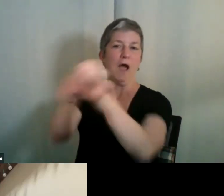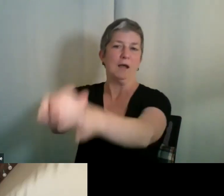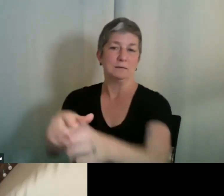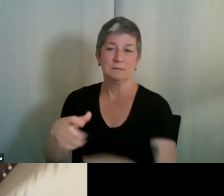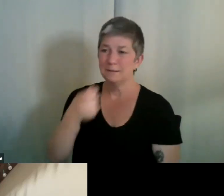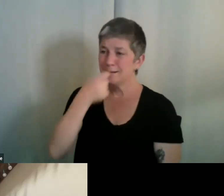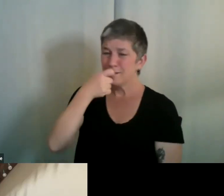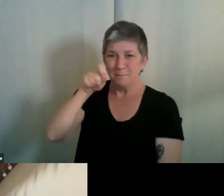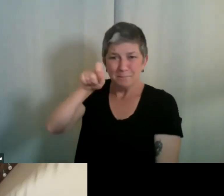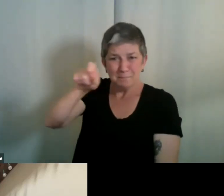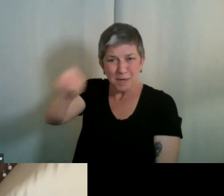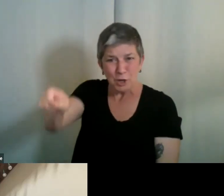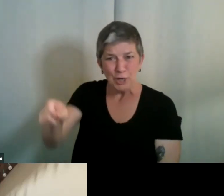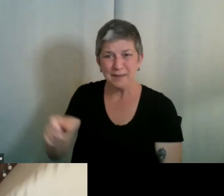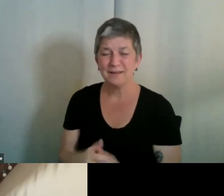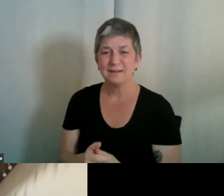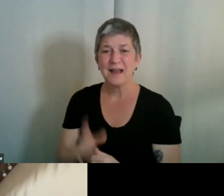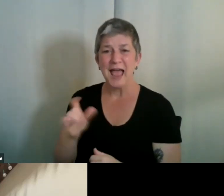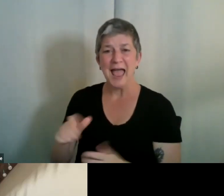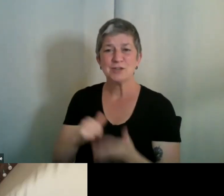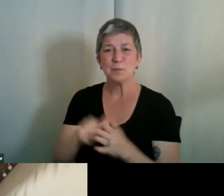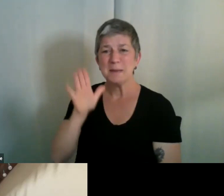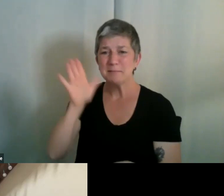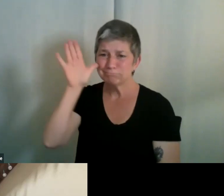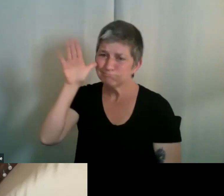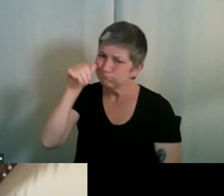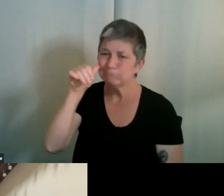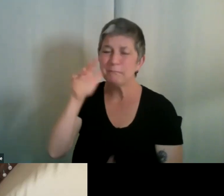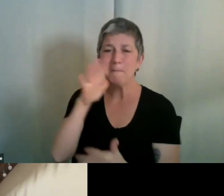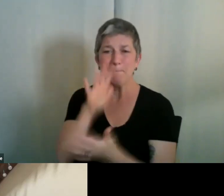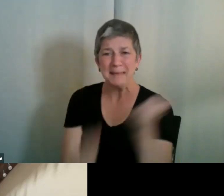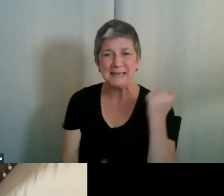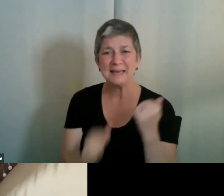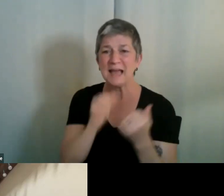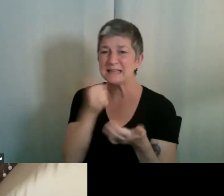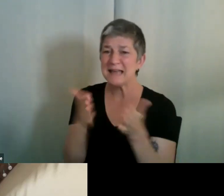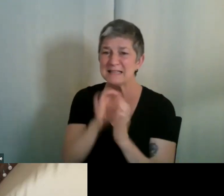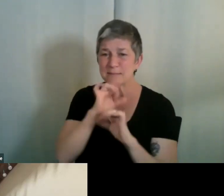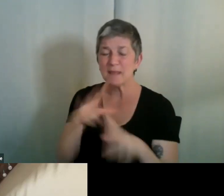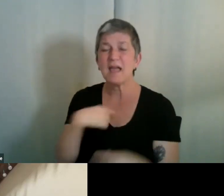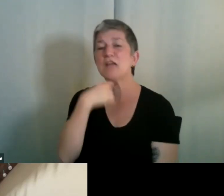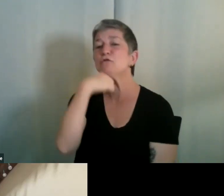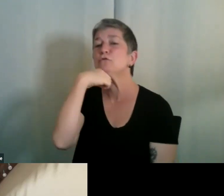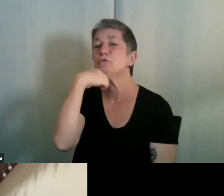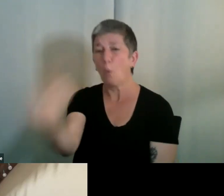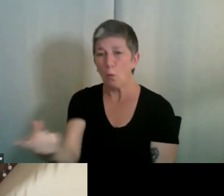literally had to be so mean. And I didn't ask them what they were going to do. I told them what they were going to do. And the